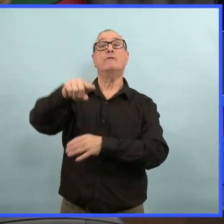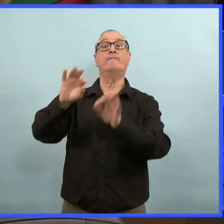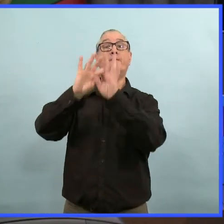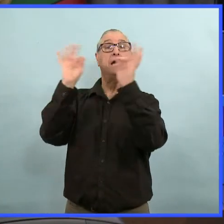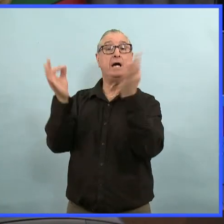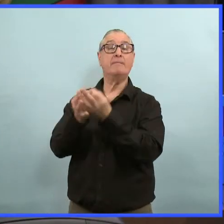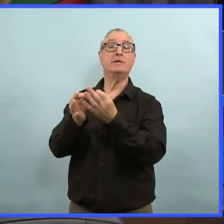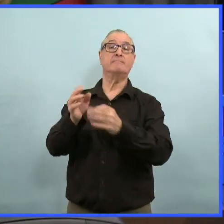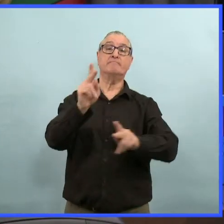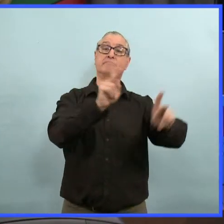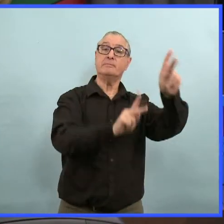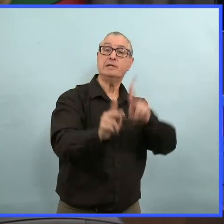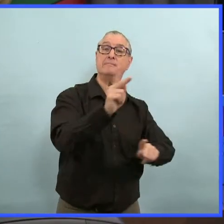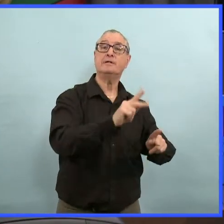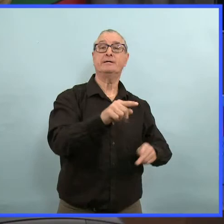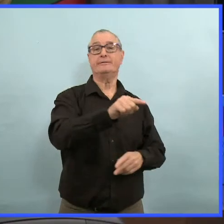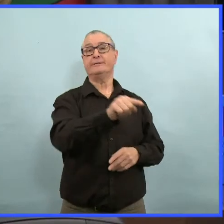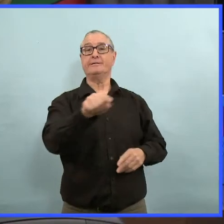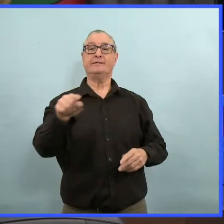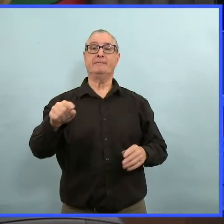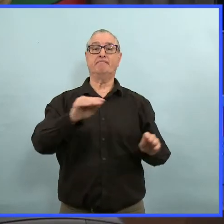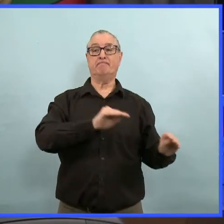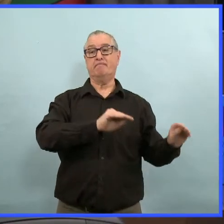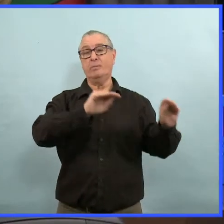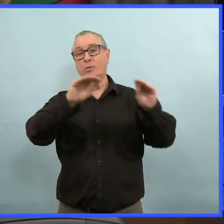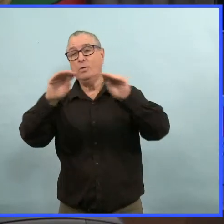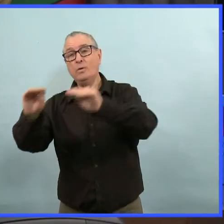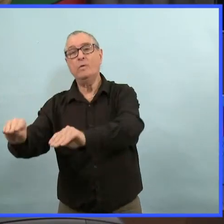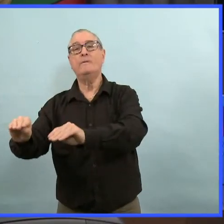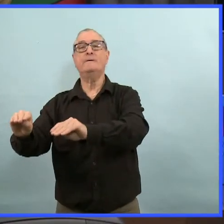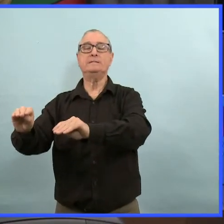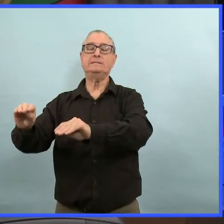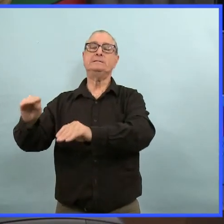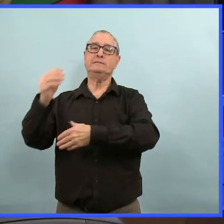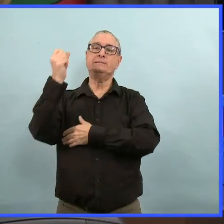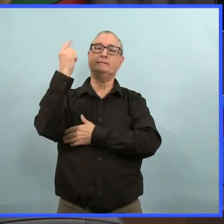in in being able to maintain patient flow in our system but to answer your question i don't think